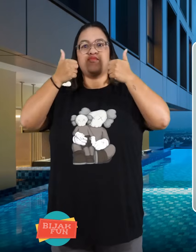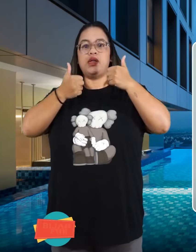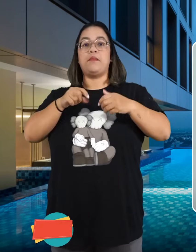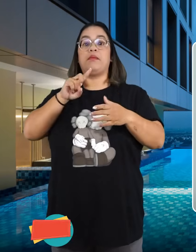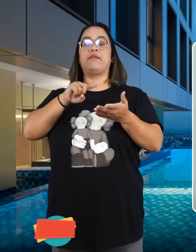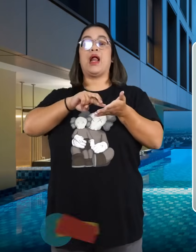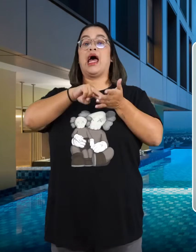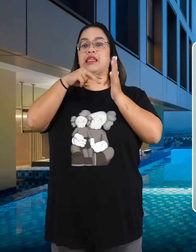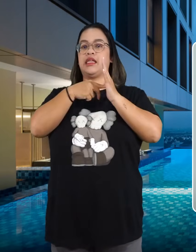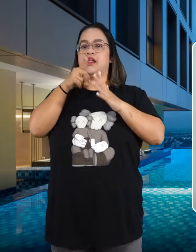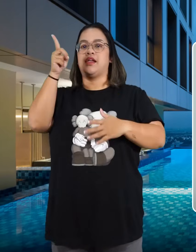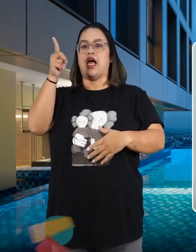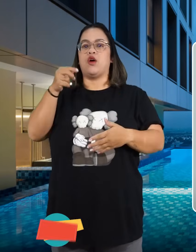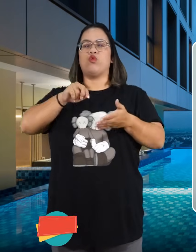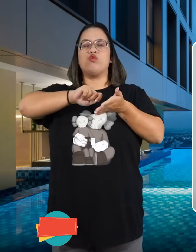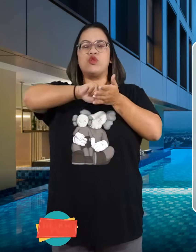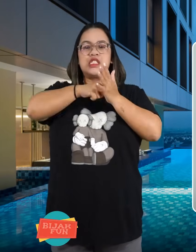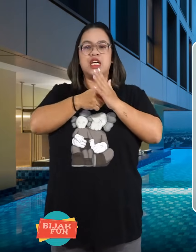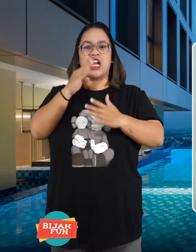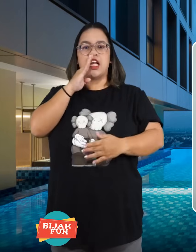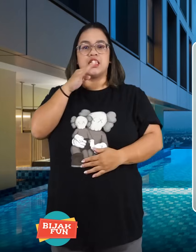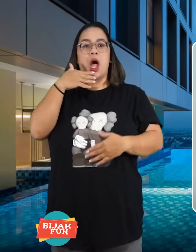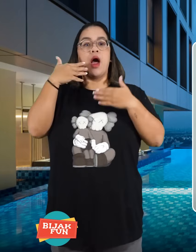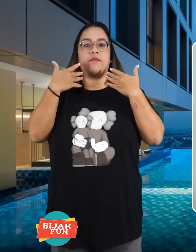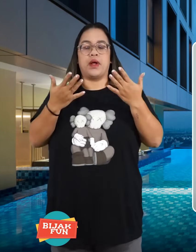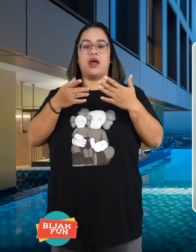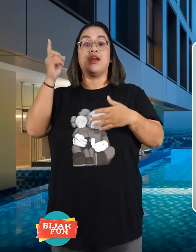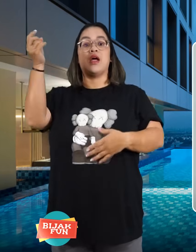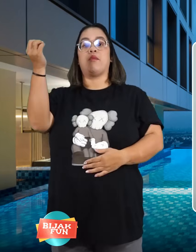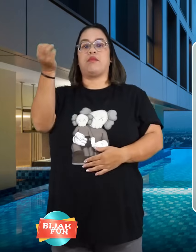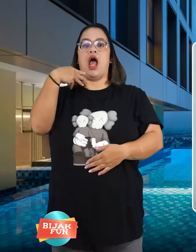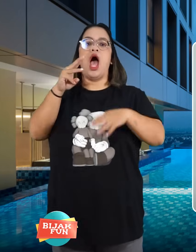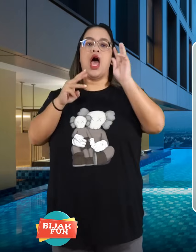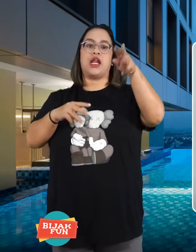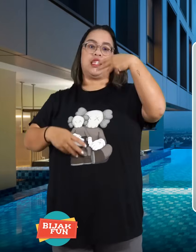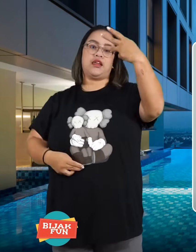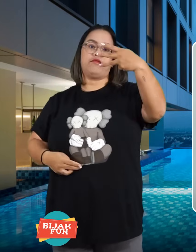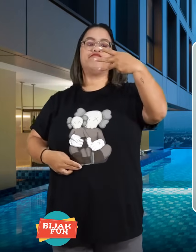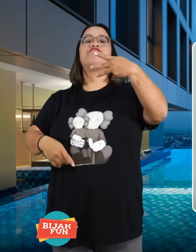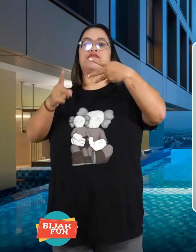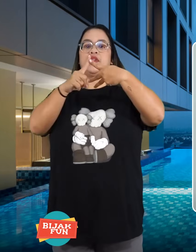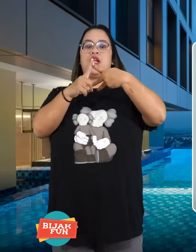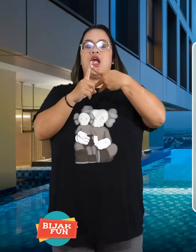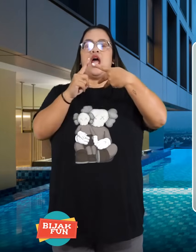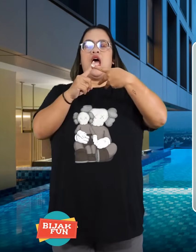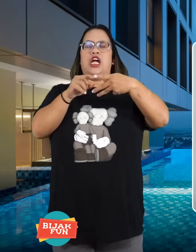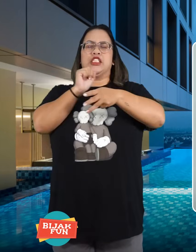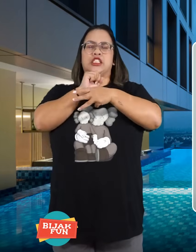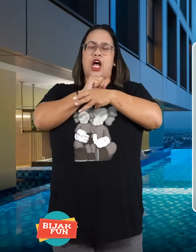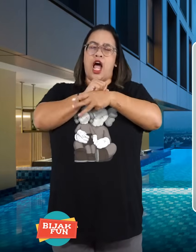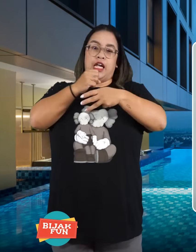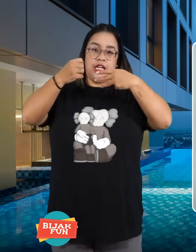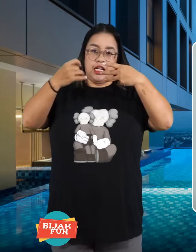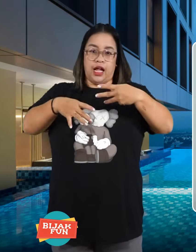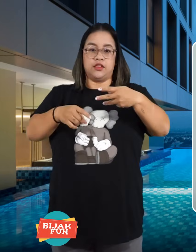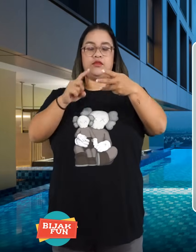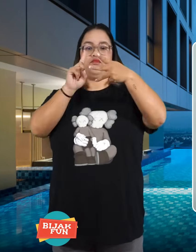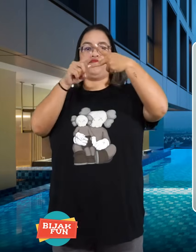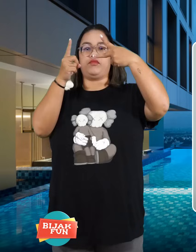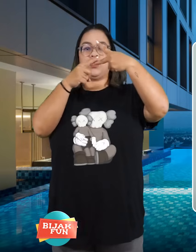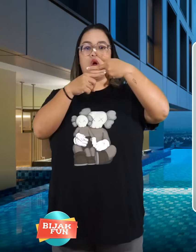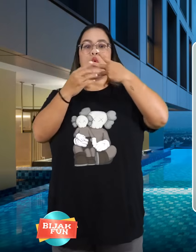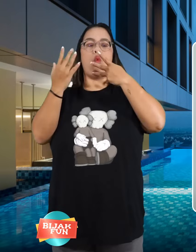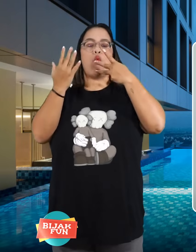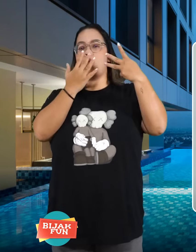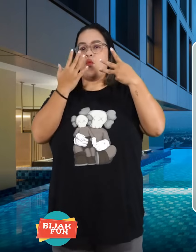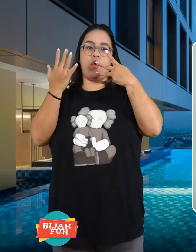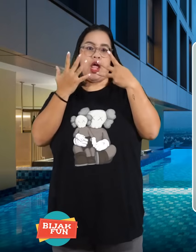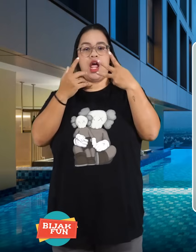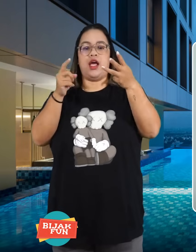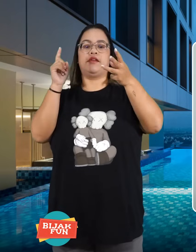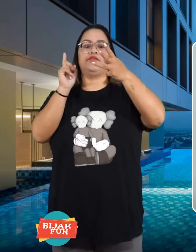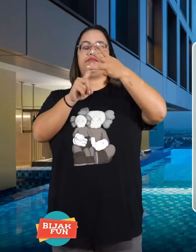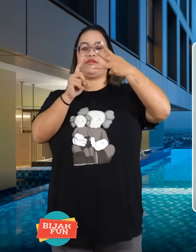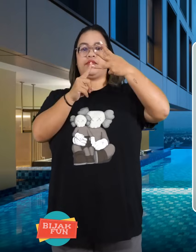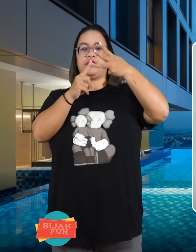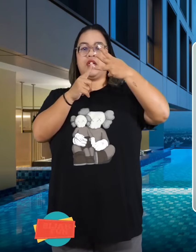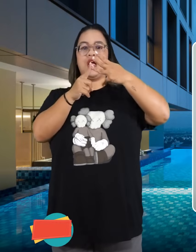According to him, there are 3 keys to success, namely hard work, prayers and encouragement from parents and people around them.